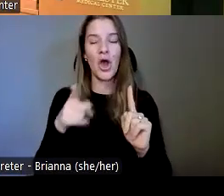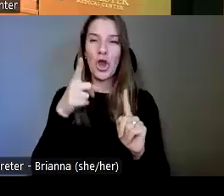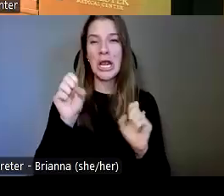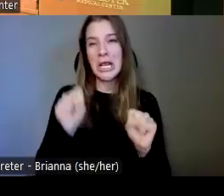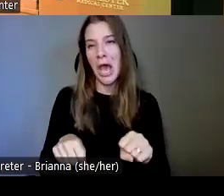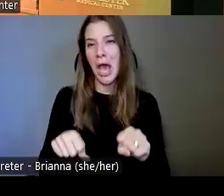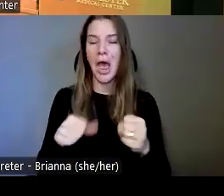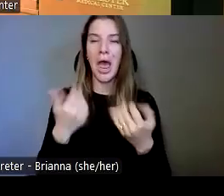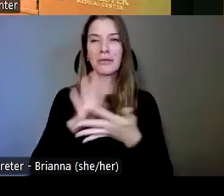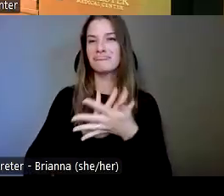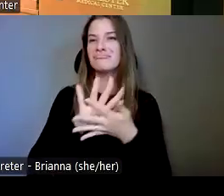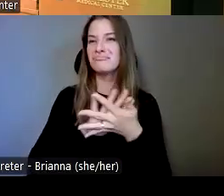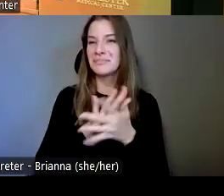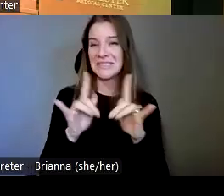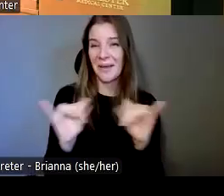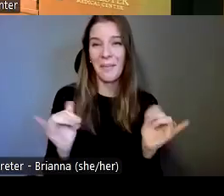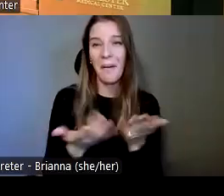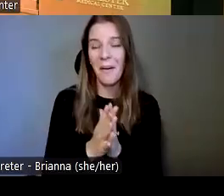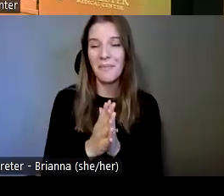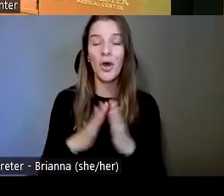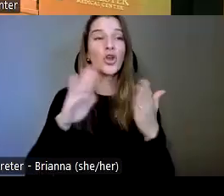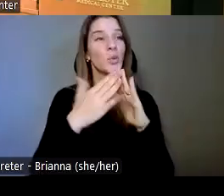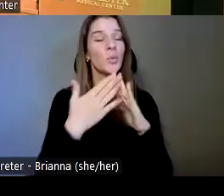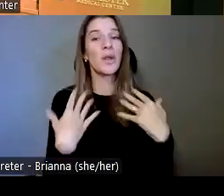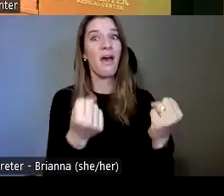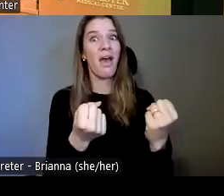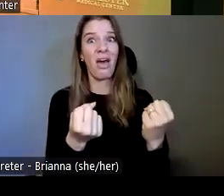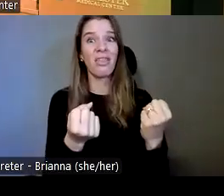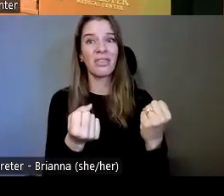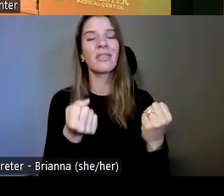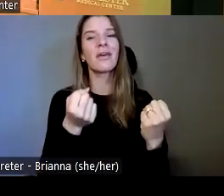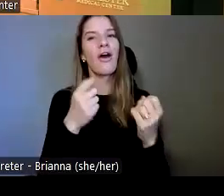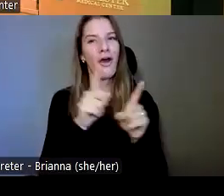any definition that sort of talks about community health does talk about the investment in the